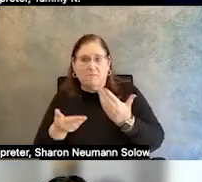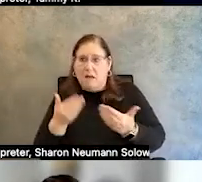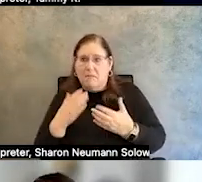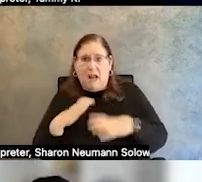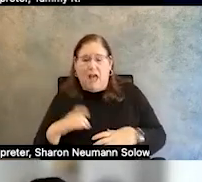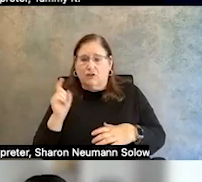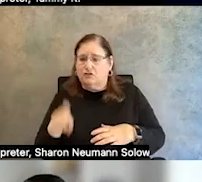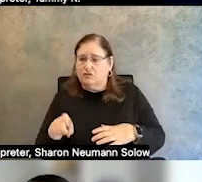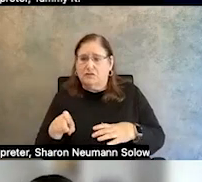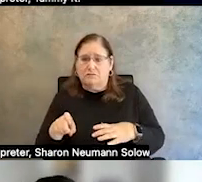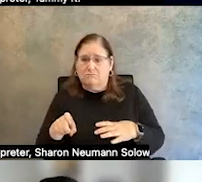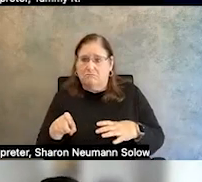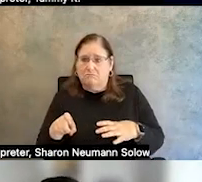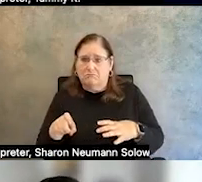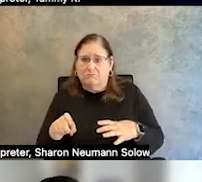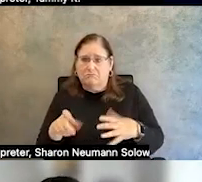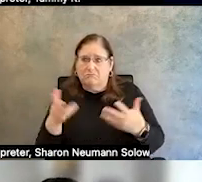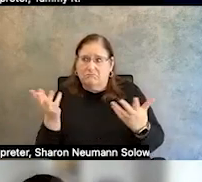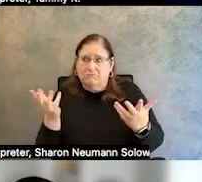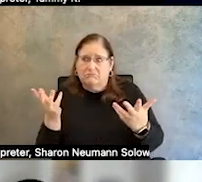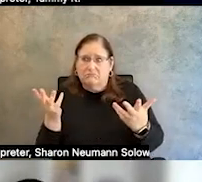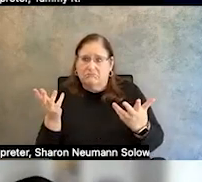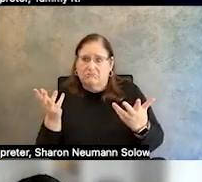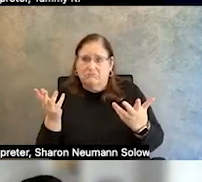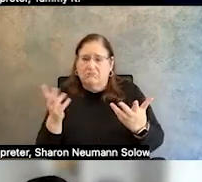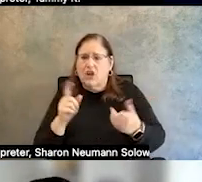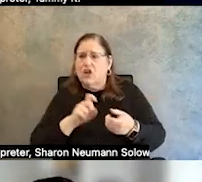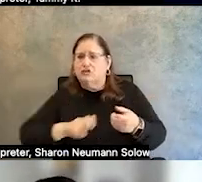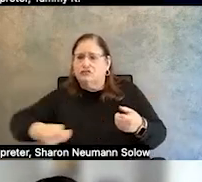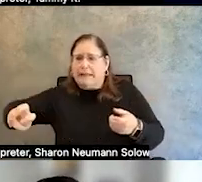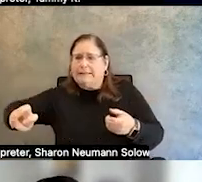actually transitioned into ECM services.